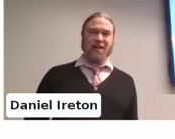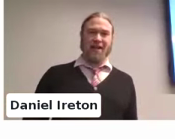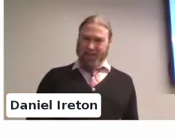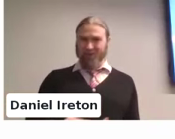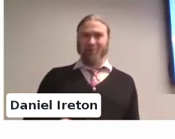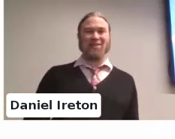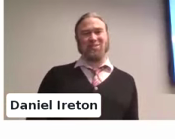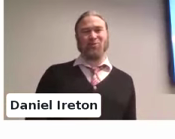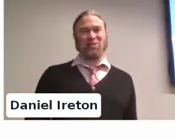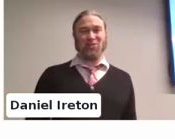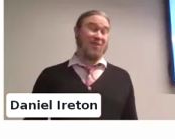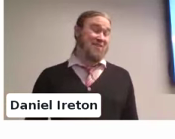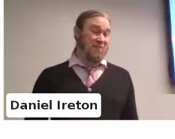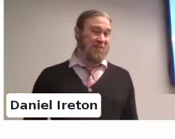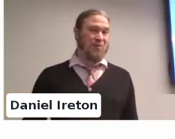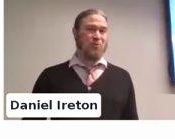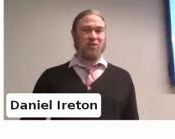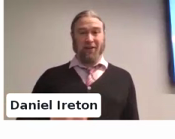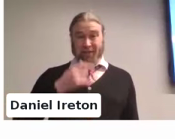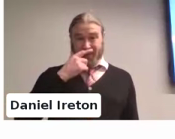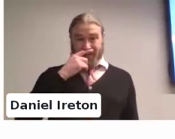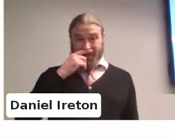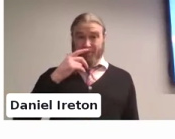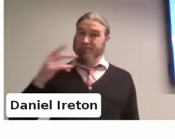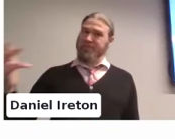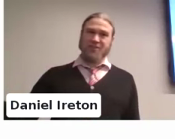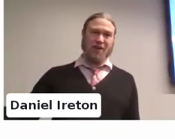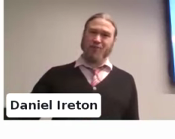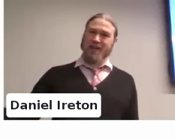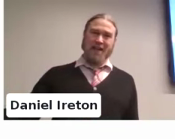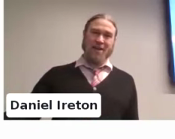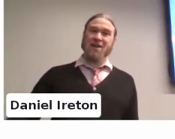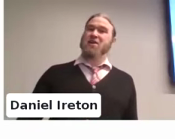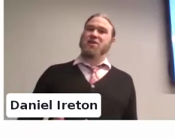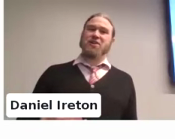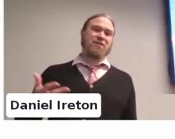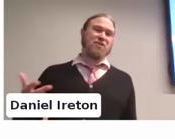But you will get a lot people that walk through and browse and don't sit down and play unless there someone that can sit down and teach them.